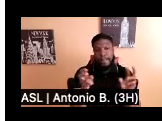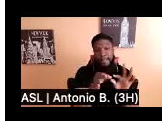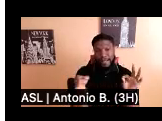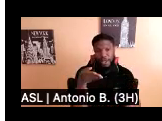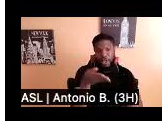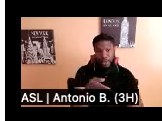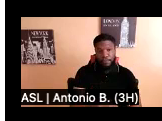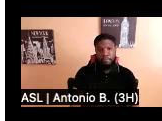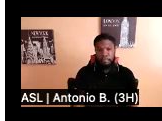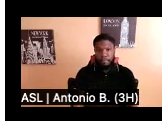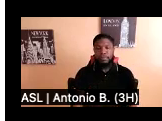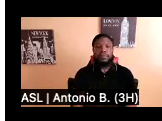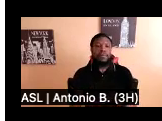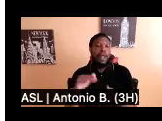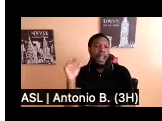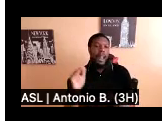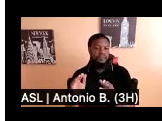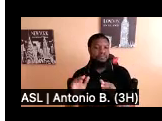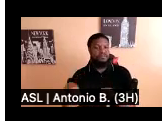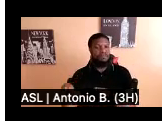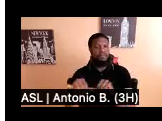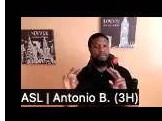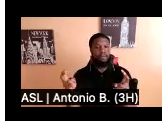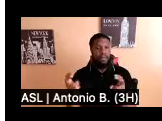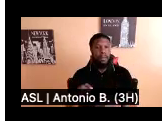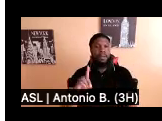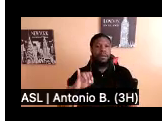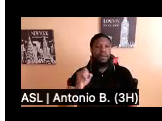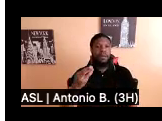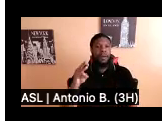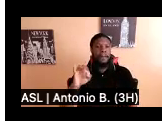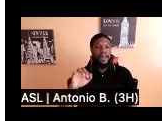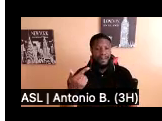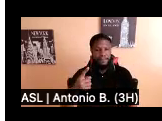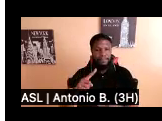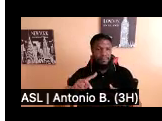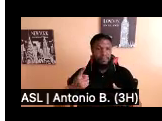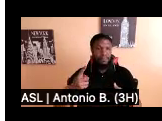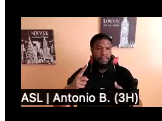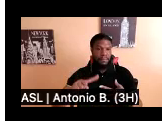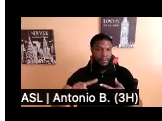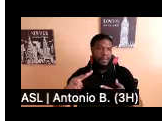I also observed were disarming, session-setting, and minimal marking, which was a subcategory of